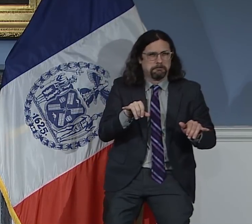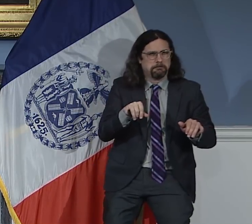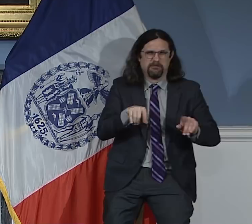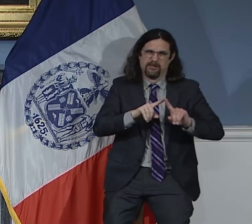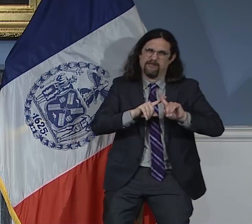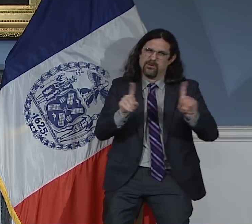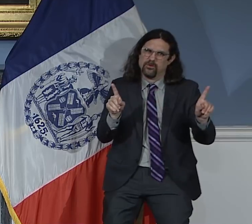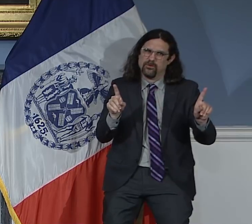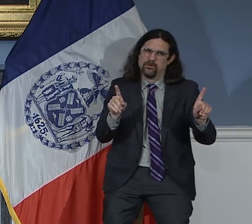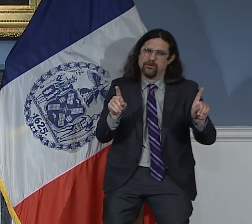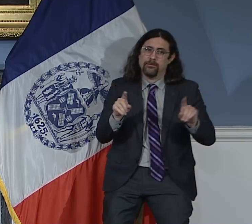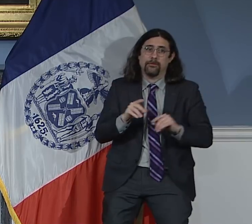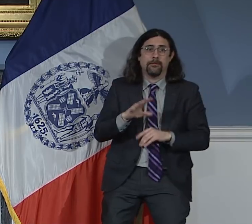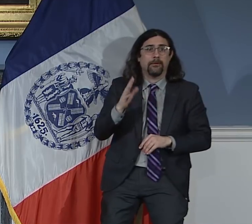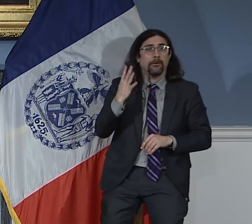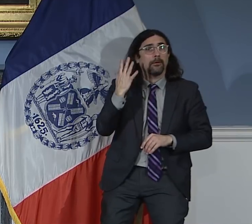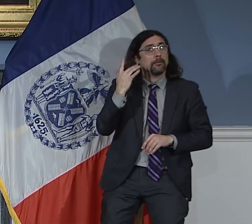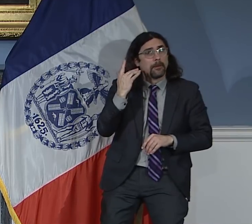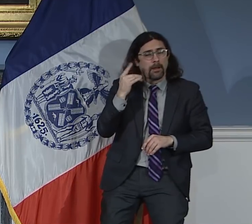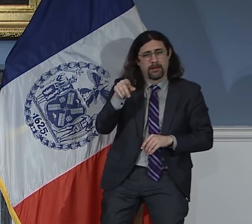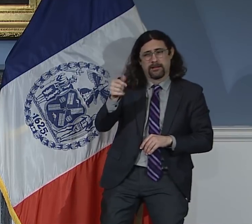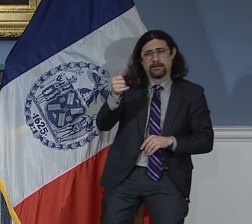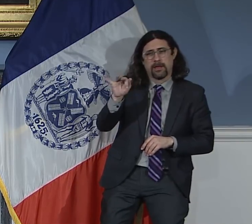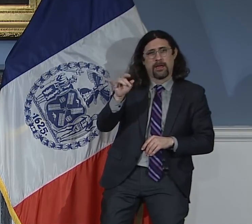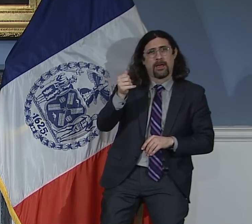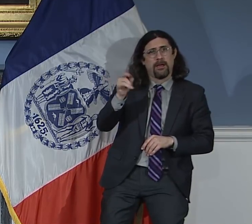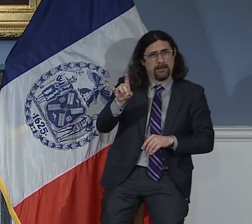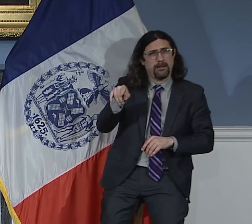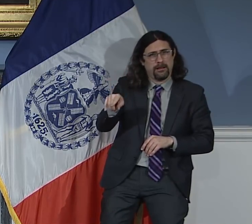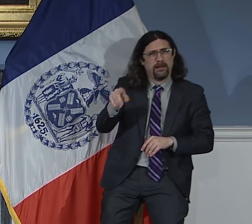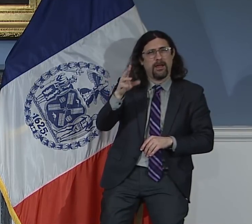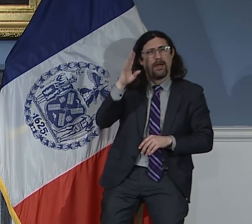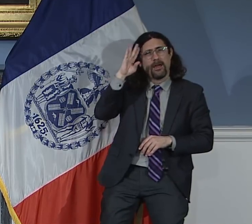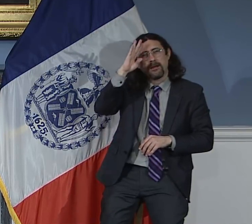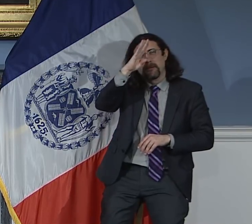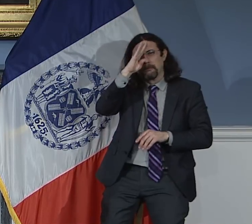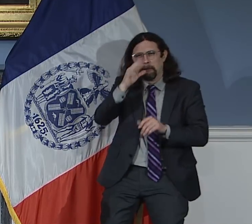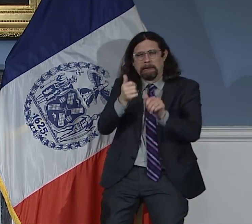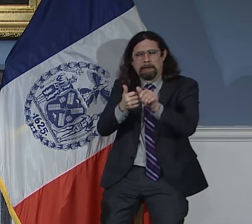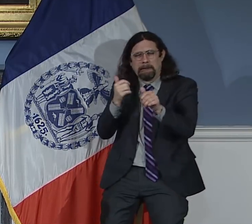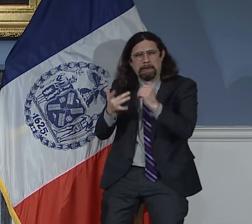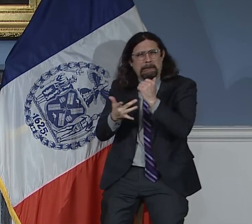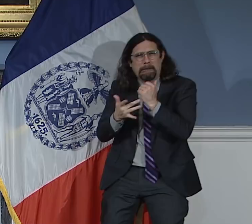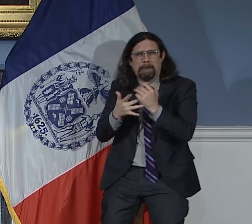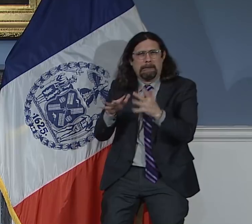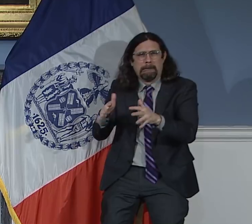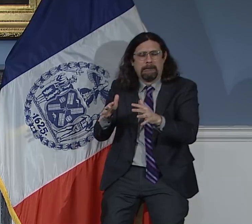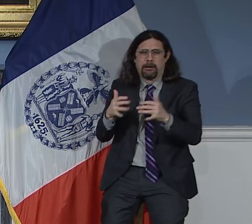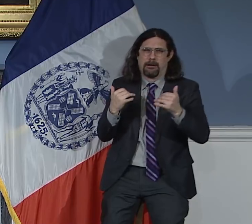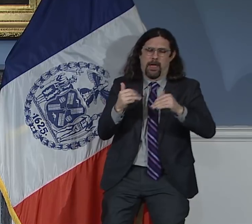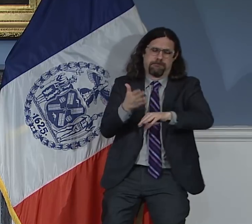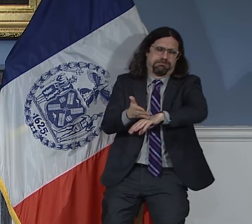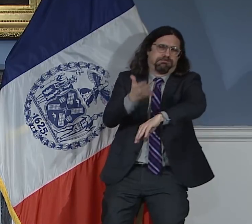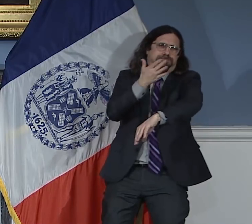THIS NATION ARE TREMENDOUSLY BETTER. PUBLIC HEALTH ABILITY, THE INFORMATION FLOW,